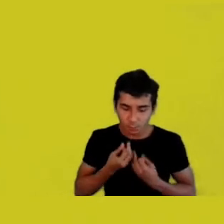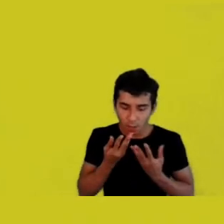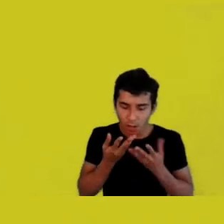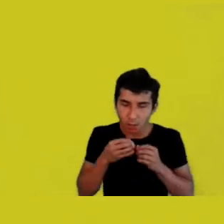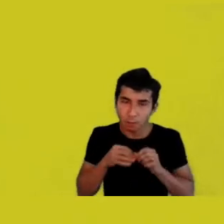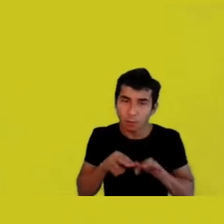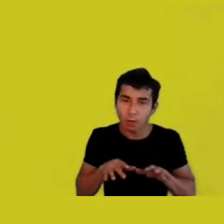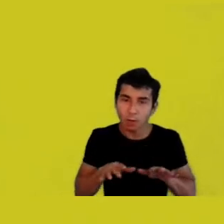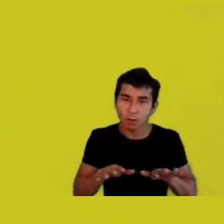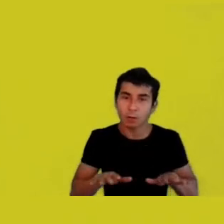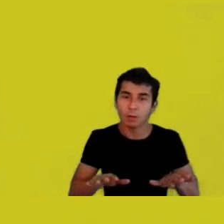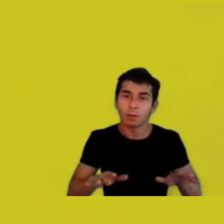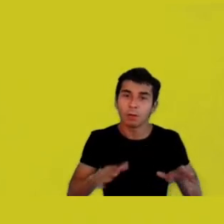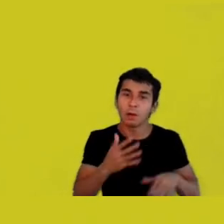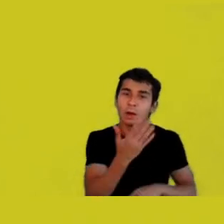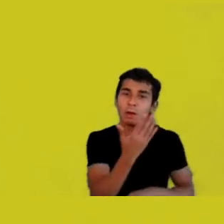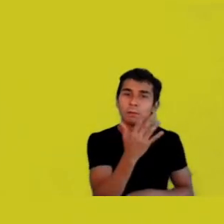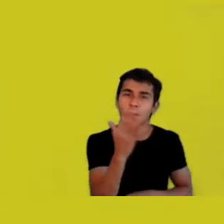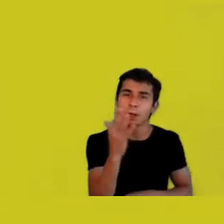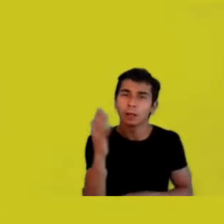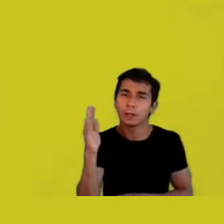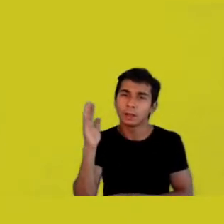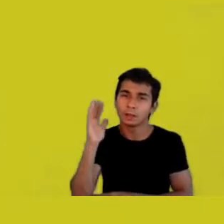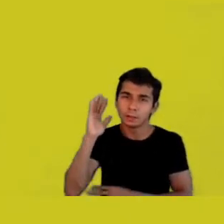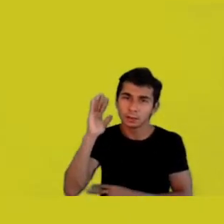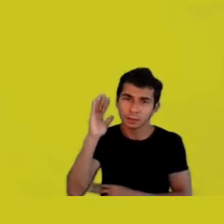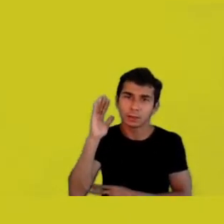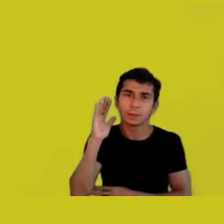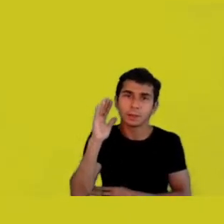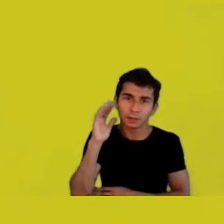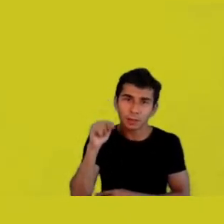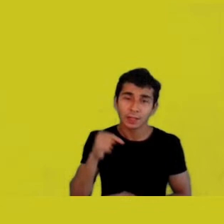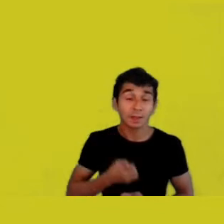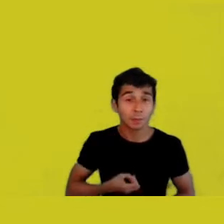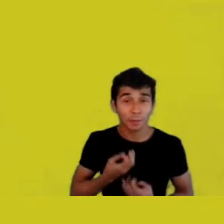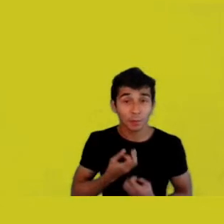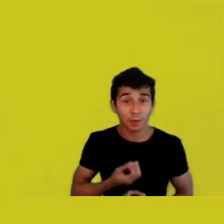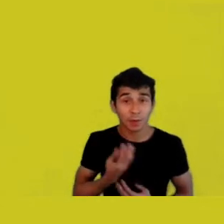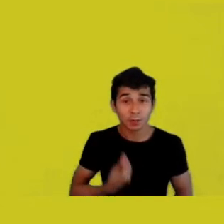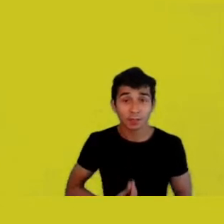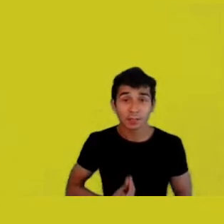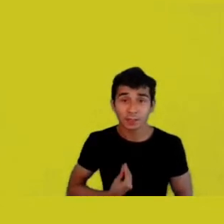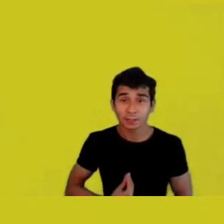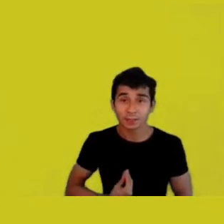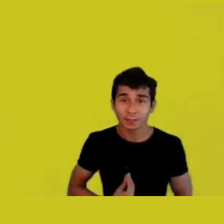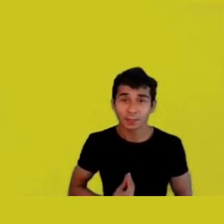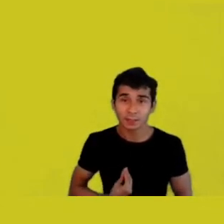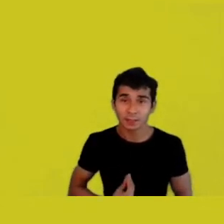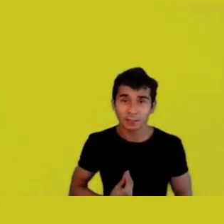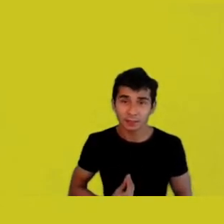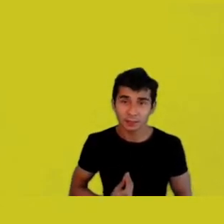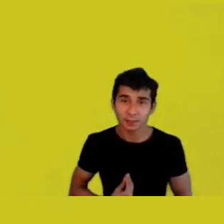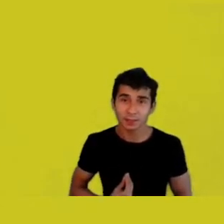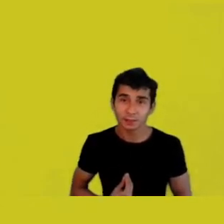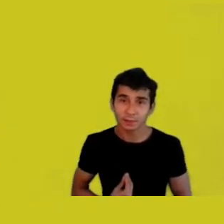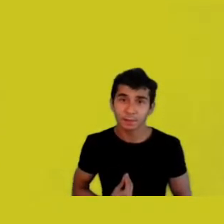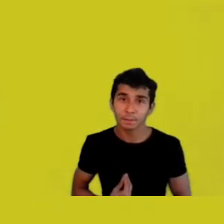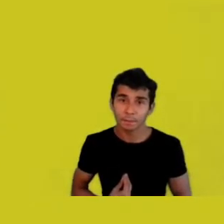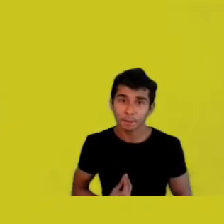brings an ethic of existence, produces the possibility of manifestation of existence, of life among relatives,